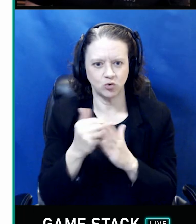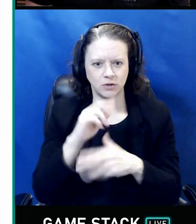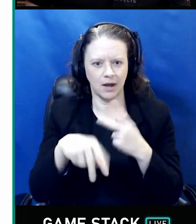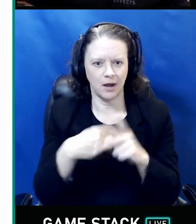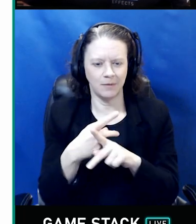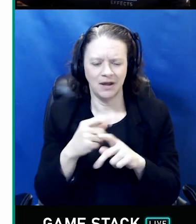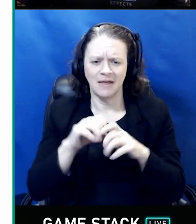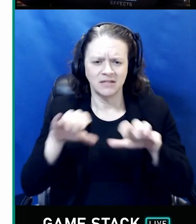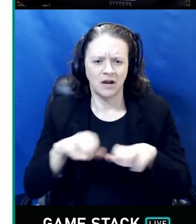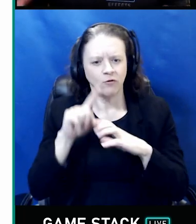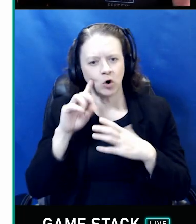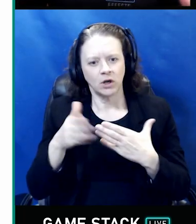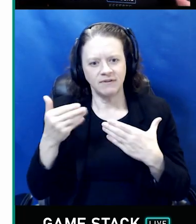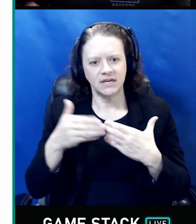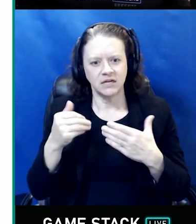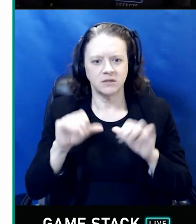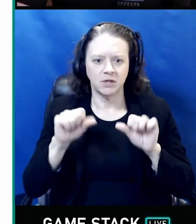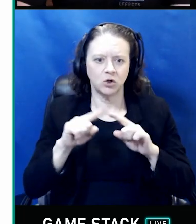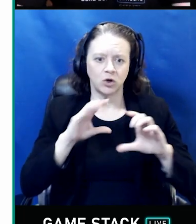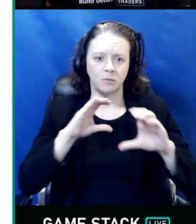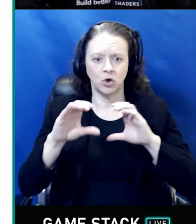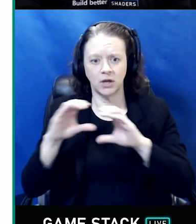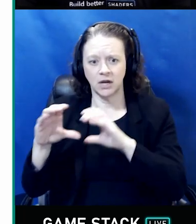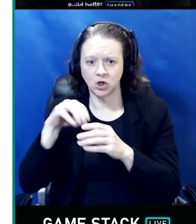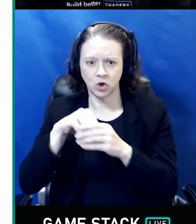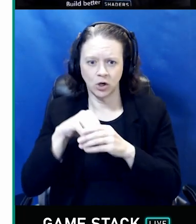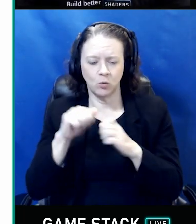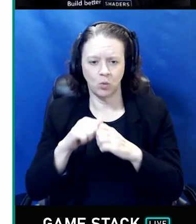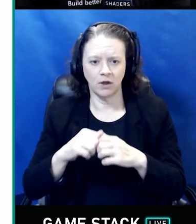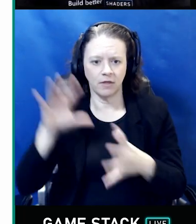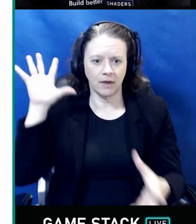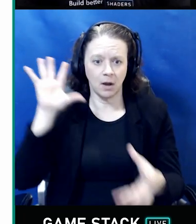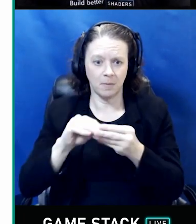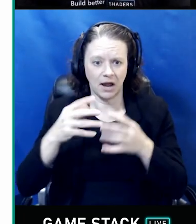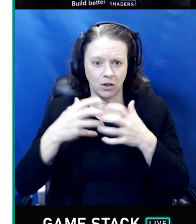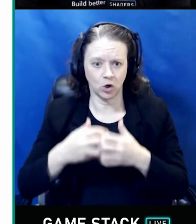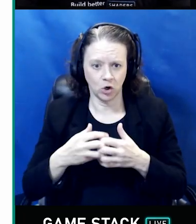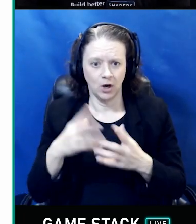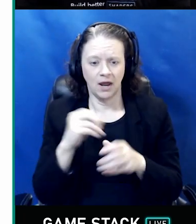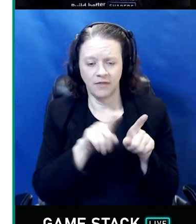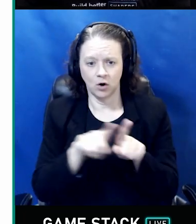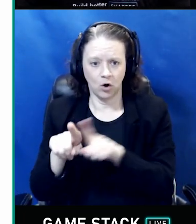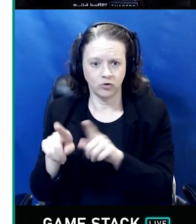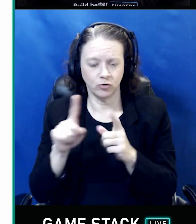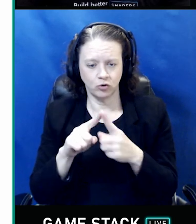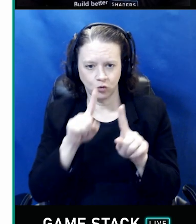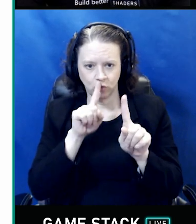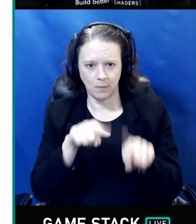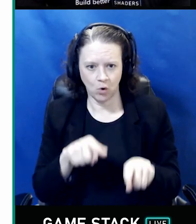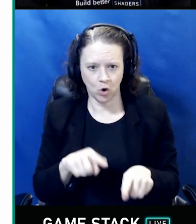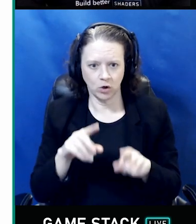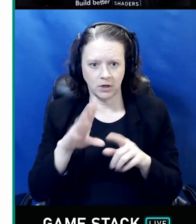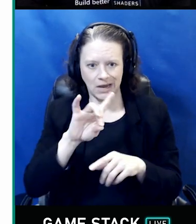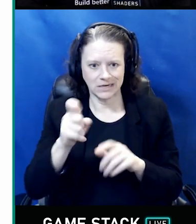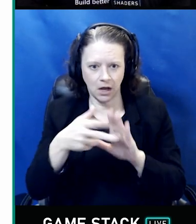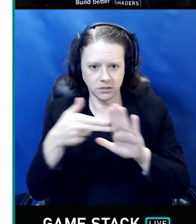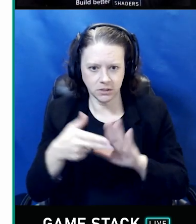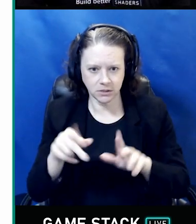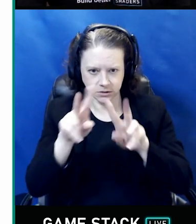the ability to communicate internally with the compiler and also to report diagnostics more accurately. They are in fact just straight typedefs of the 32-bit